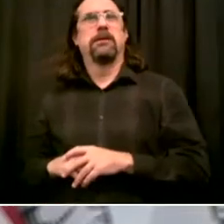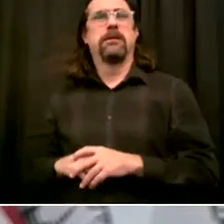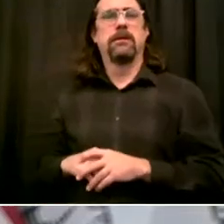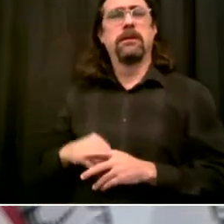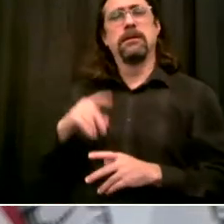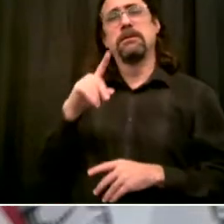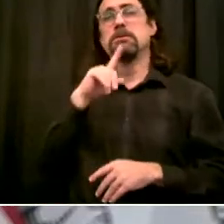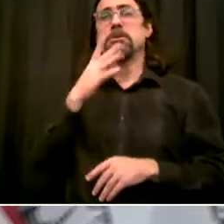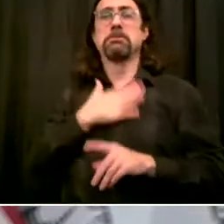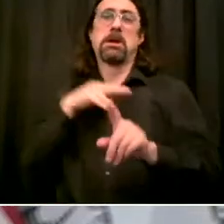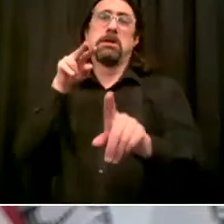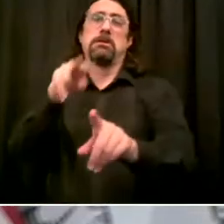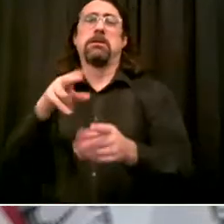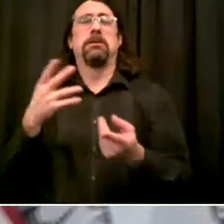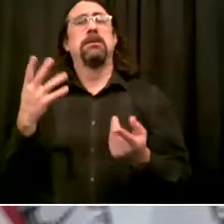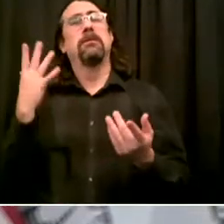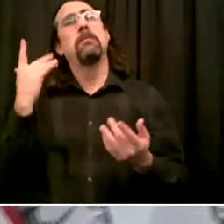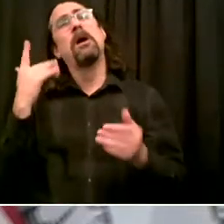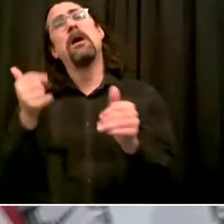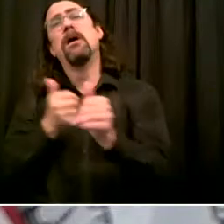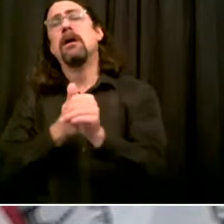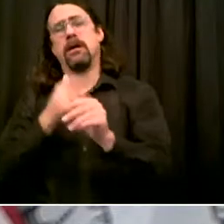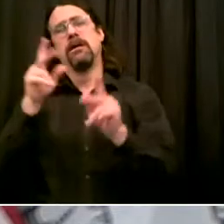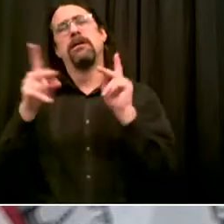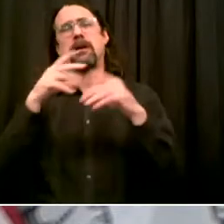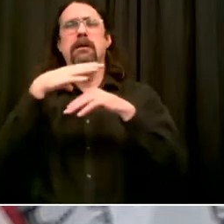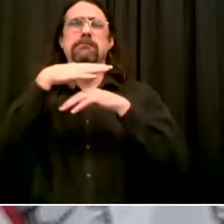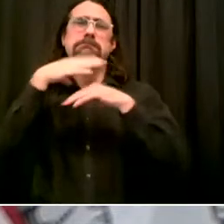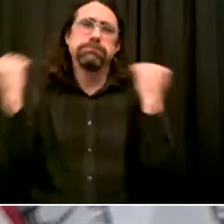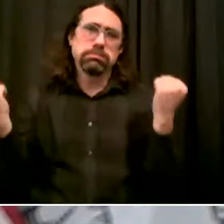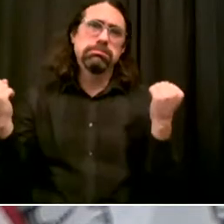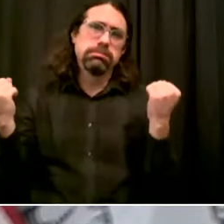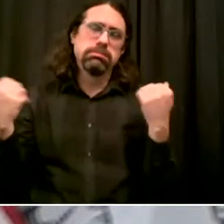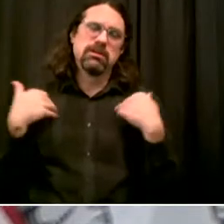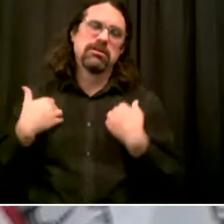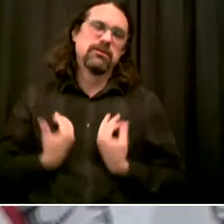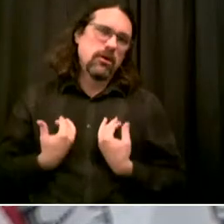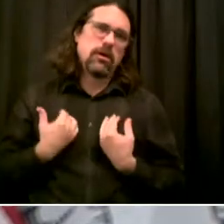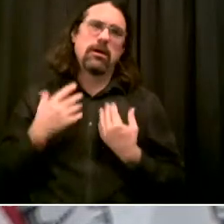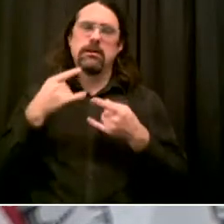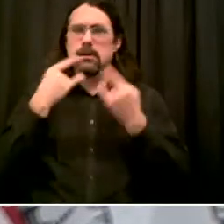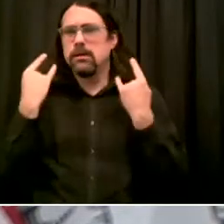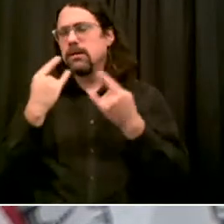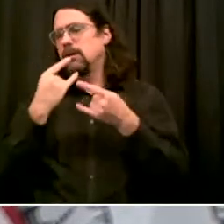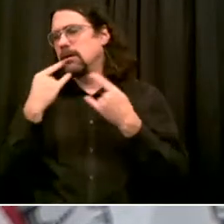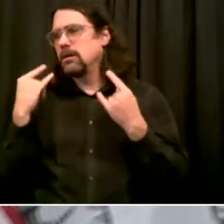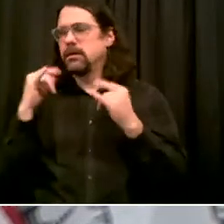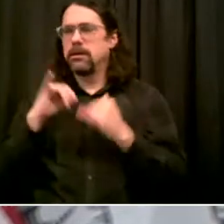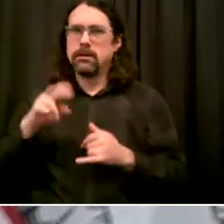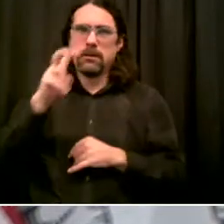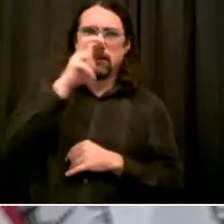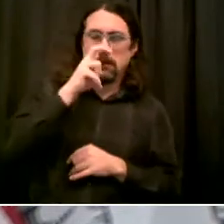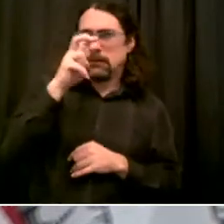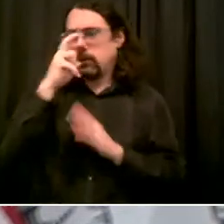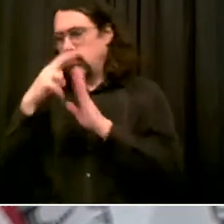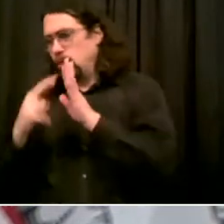AGAIN, PEOPLE NEED TO BE REMINDED HOW IMPORTANT IT IS TT WEAR A MASK AND DO SOCIAL DISTANCINGG .